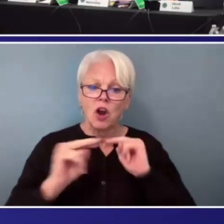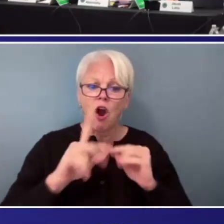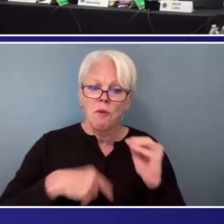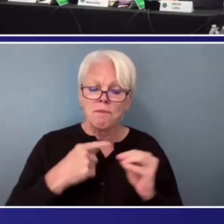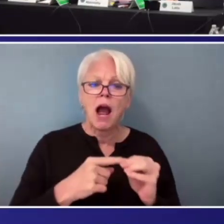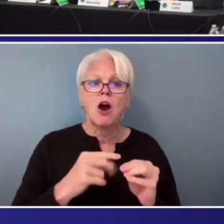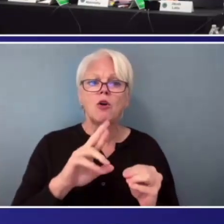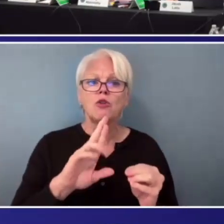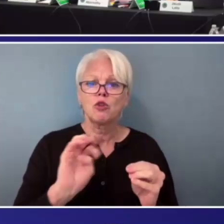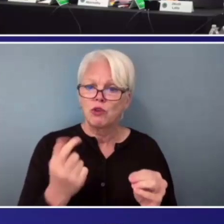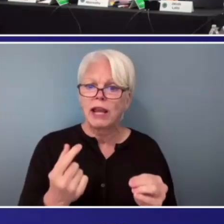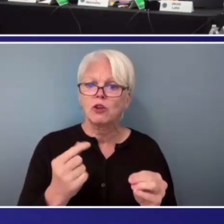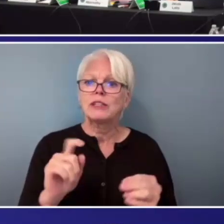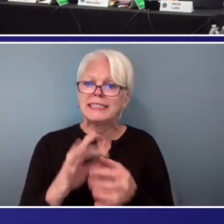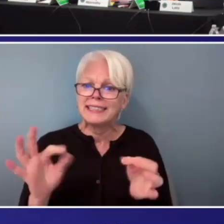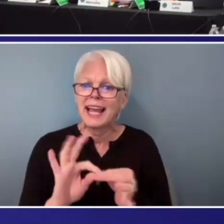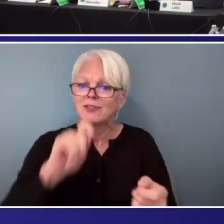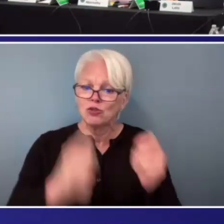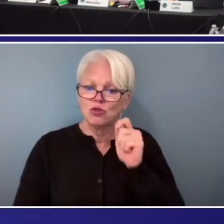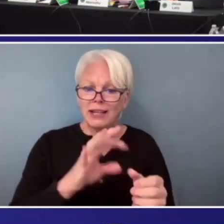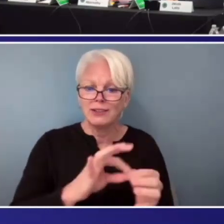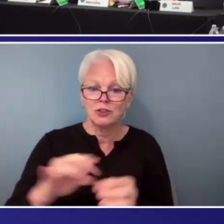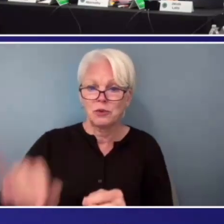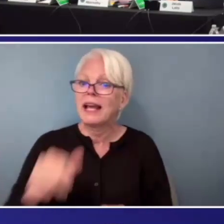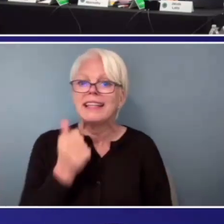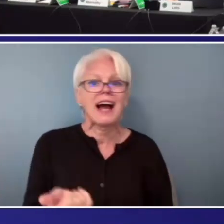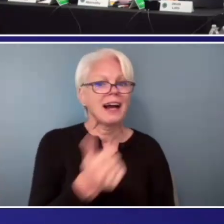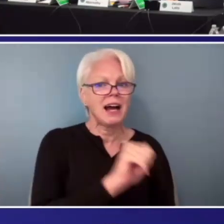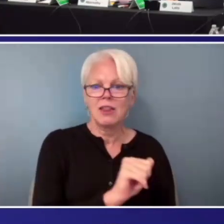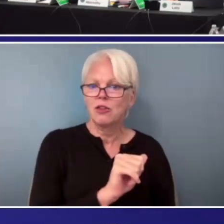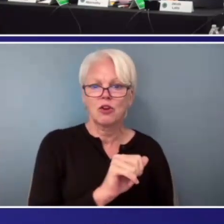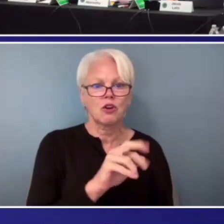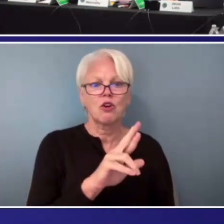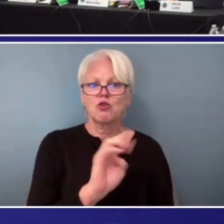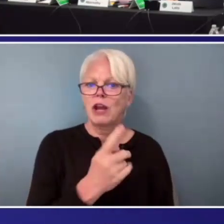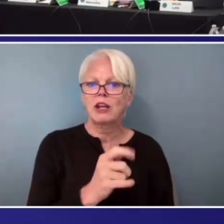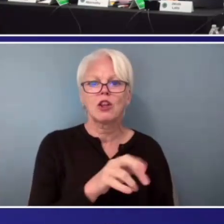and not any other regulatory provisions other than the ones mentioned here.